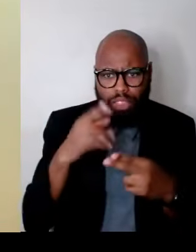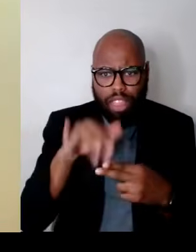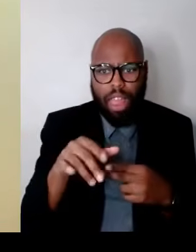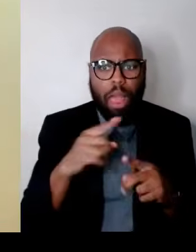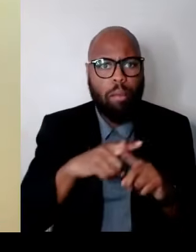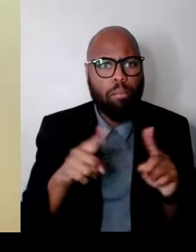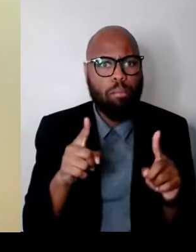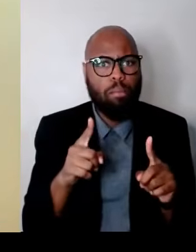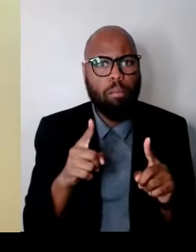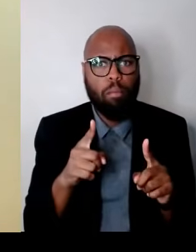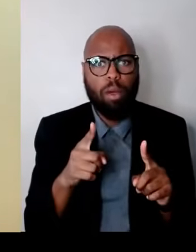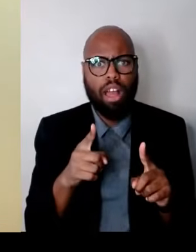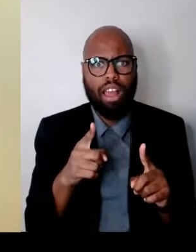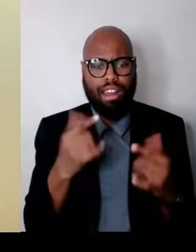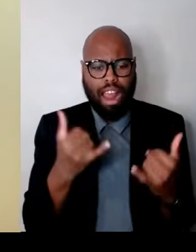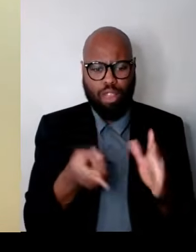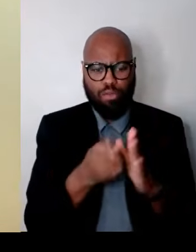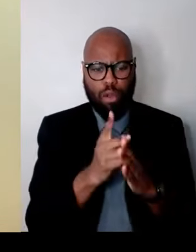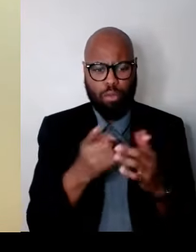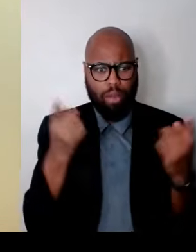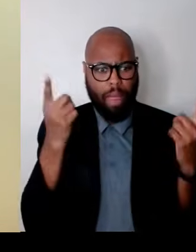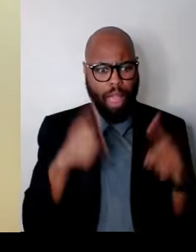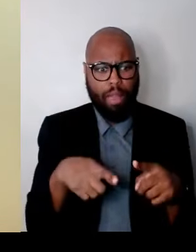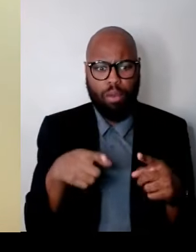because of where the country is at,